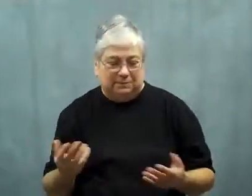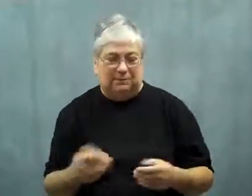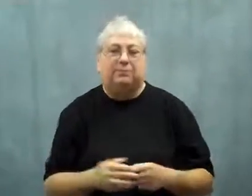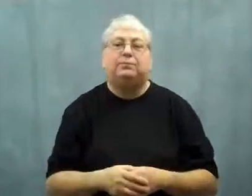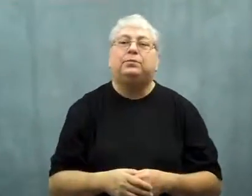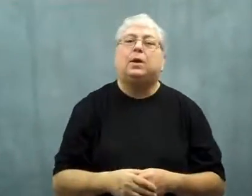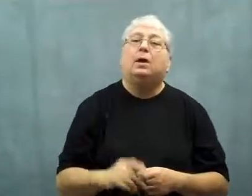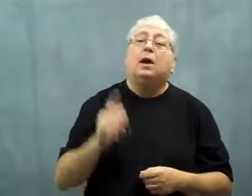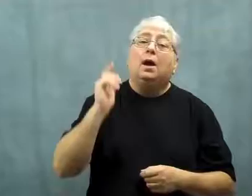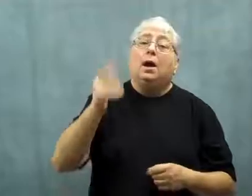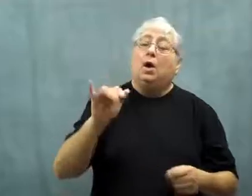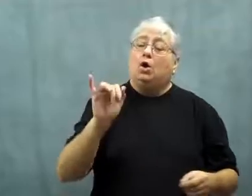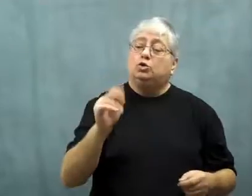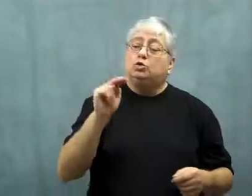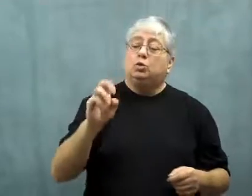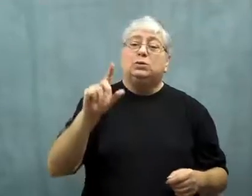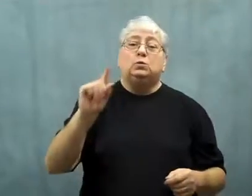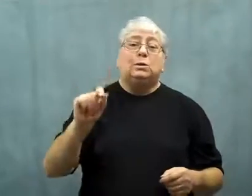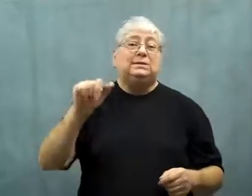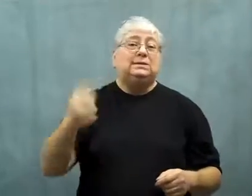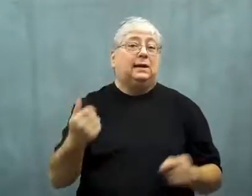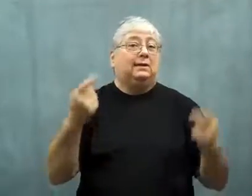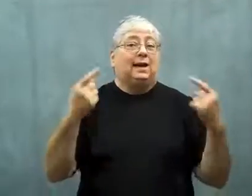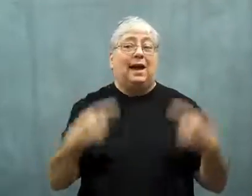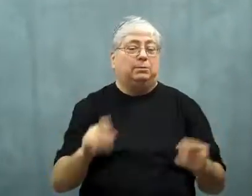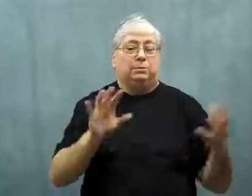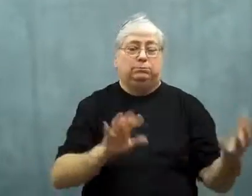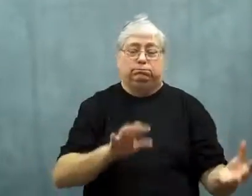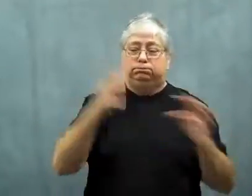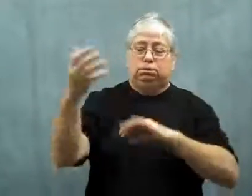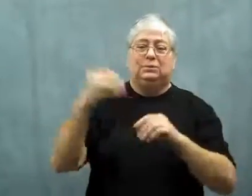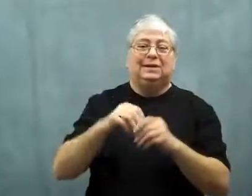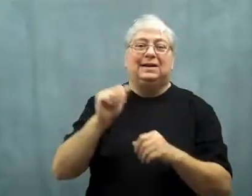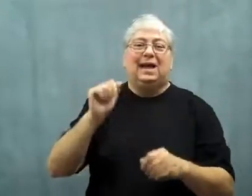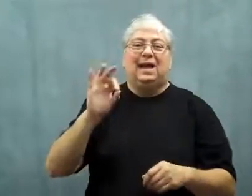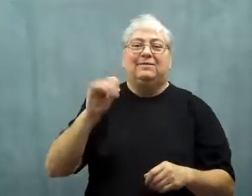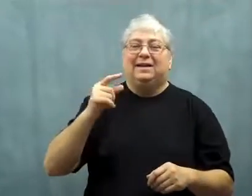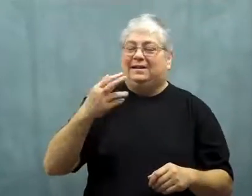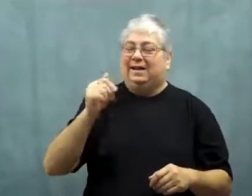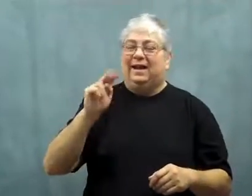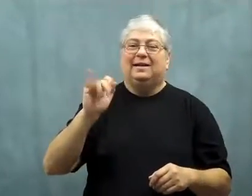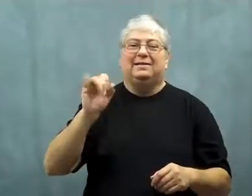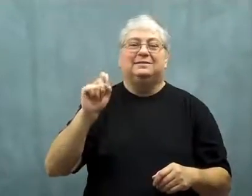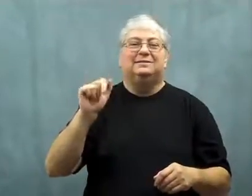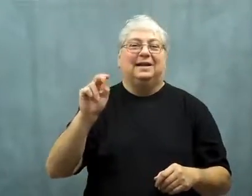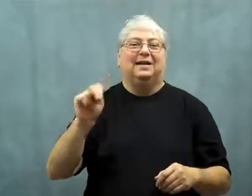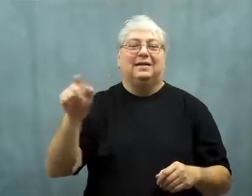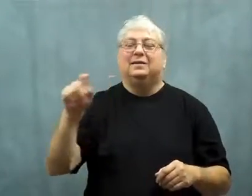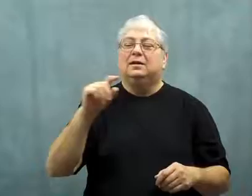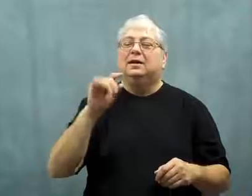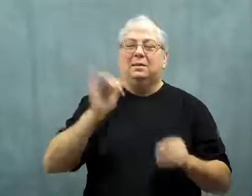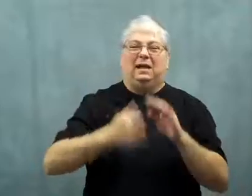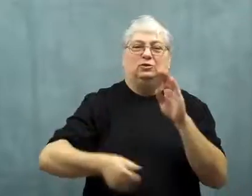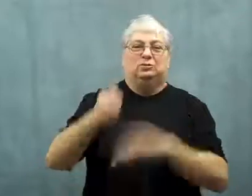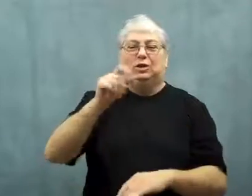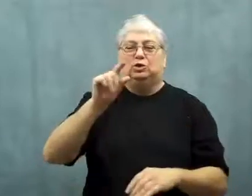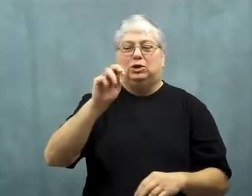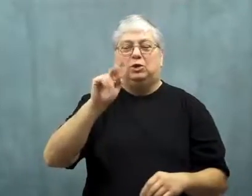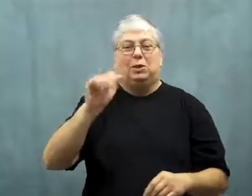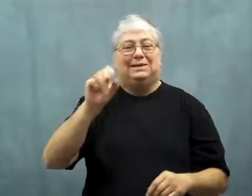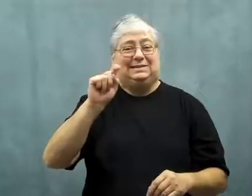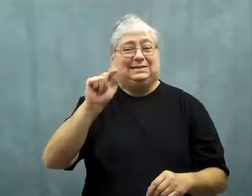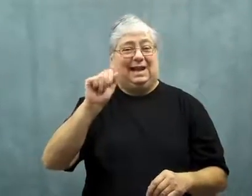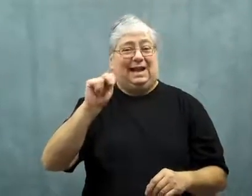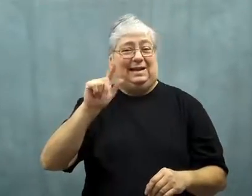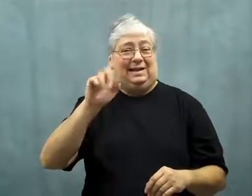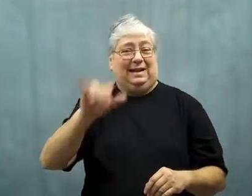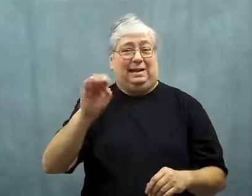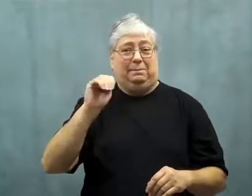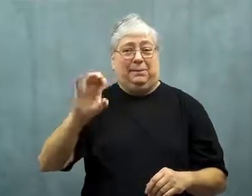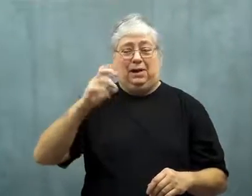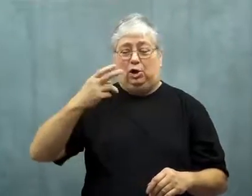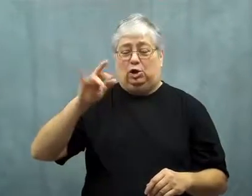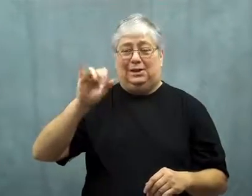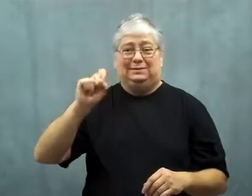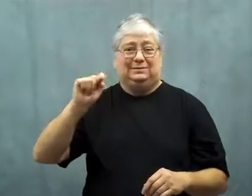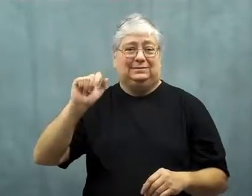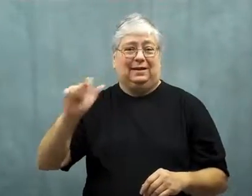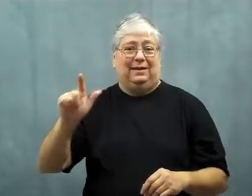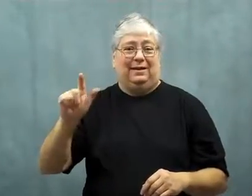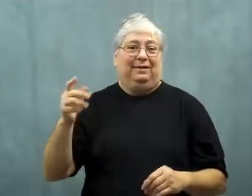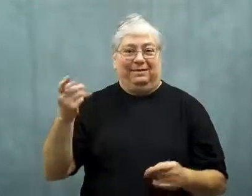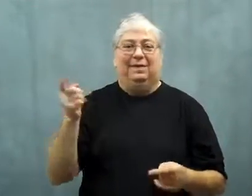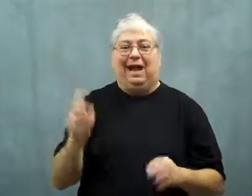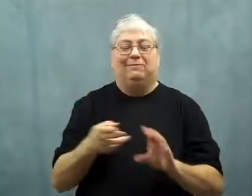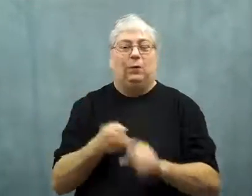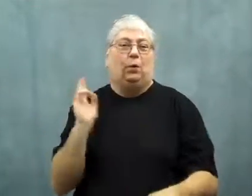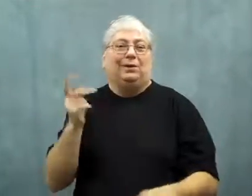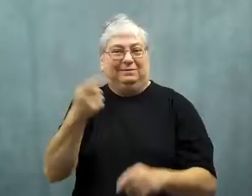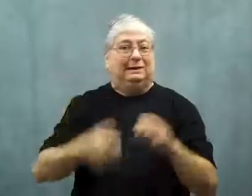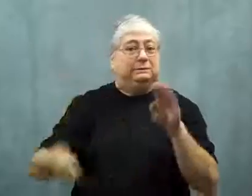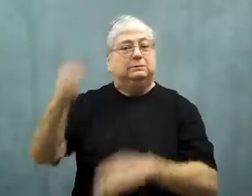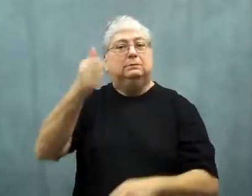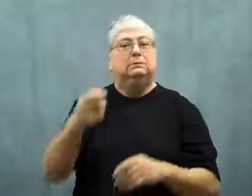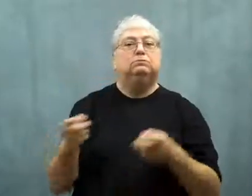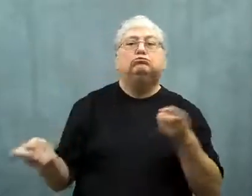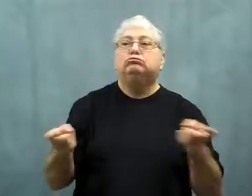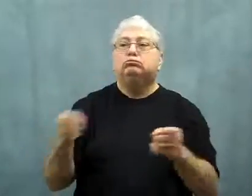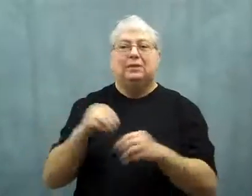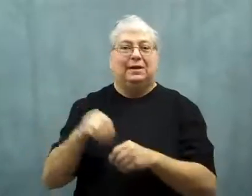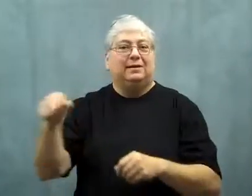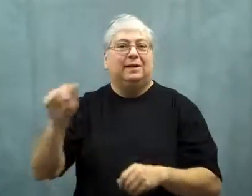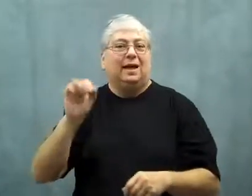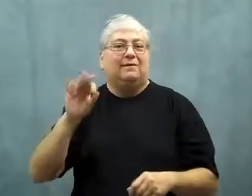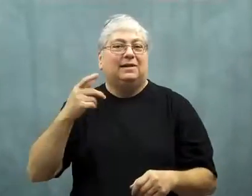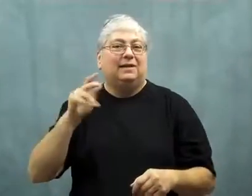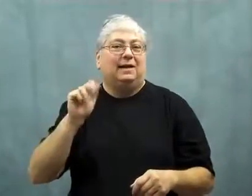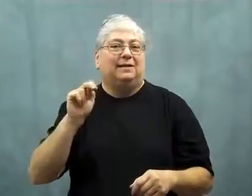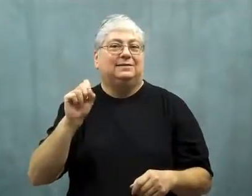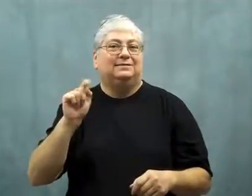In June of 2010, General Stanley McChrystal in Afghanistan had a problem